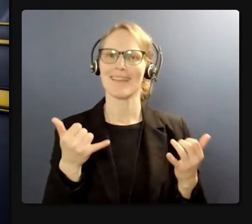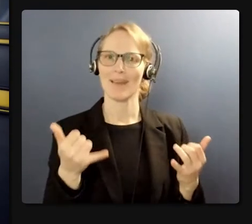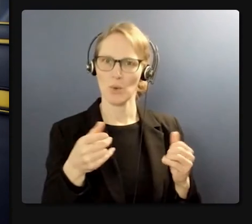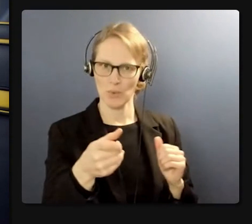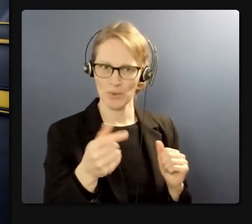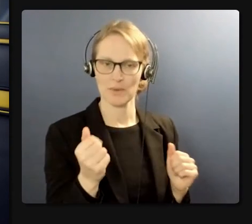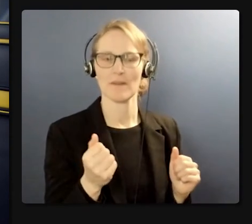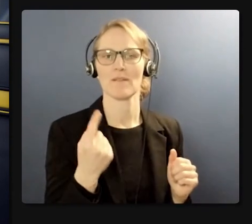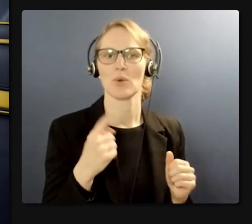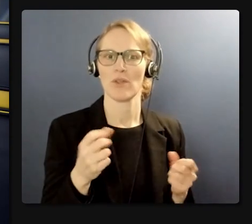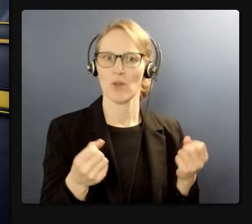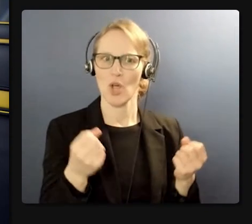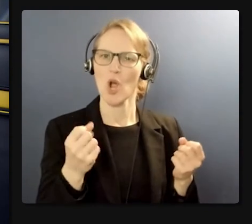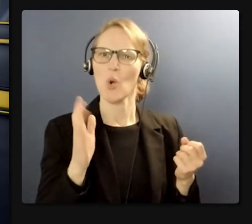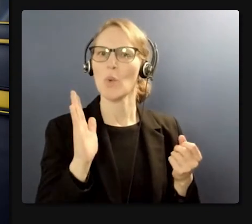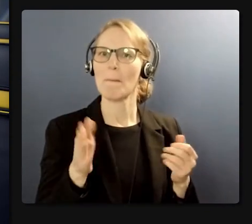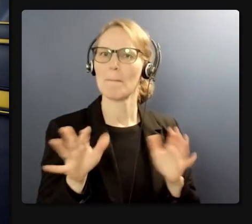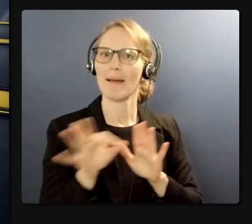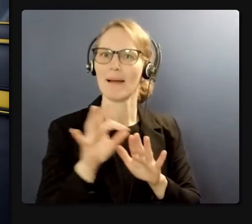But let's select another color for the car.